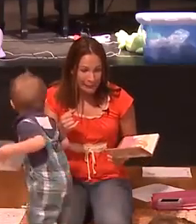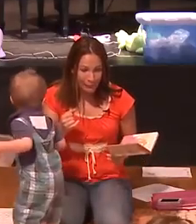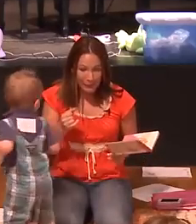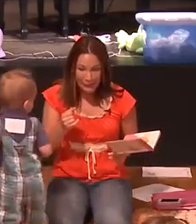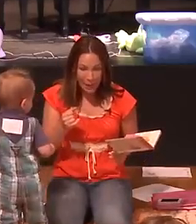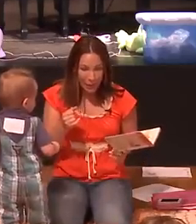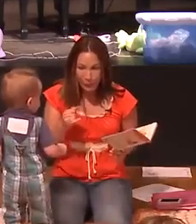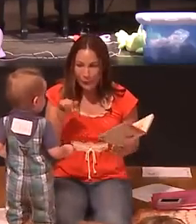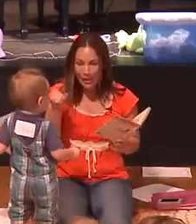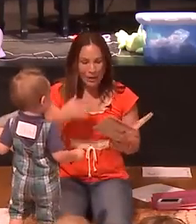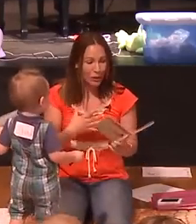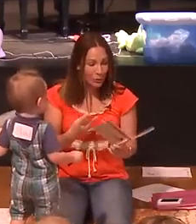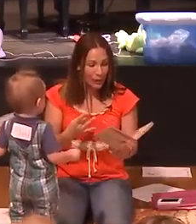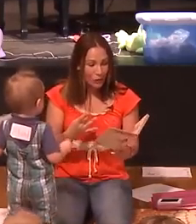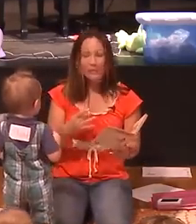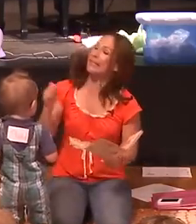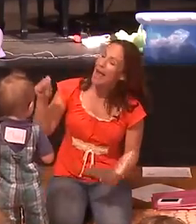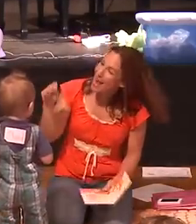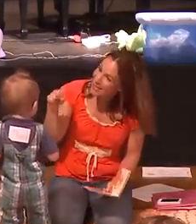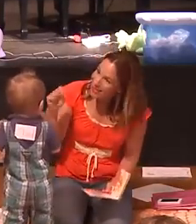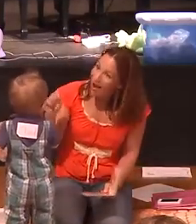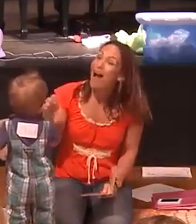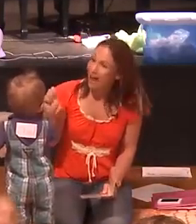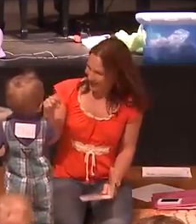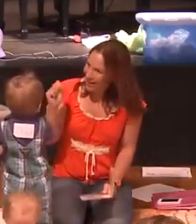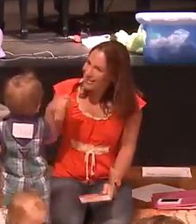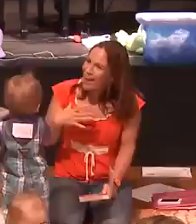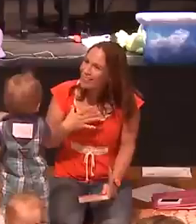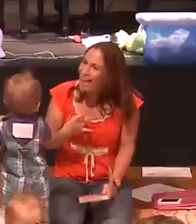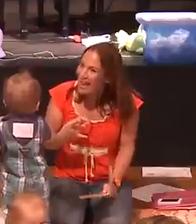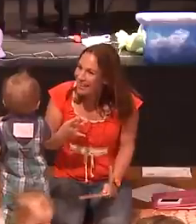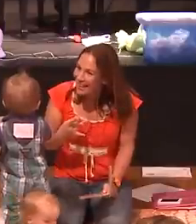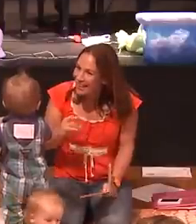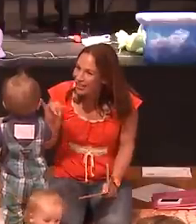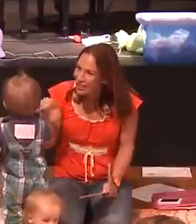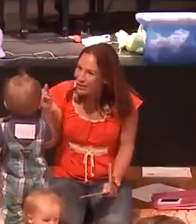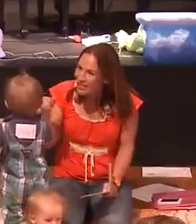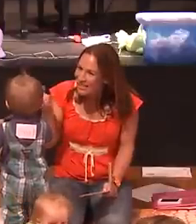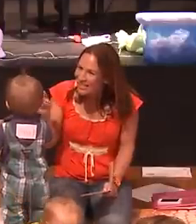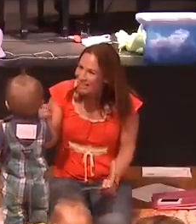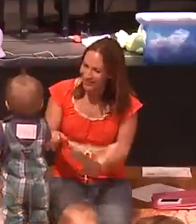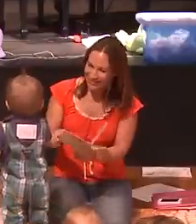He's coming through. Do you like juice? YES. YES, I LIKE JUICE.